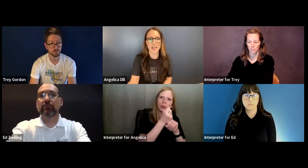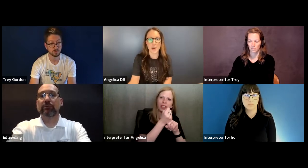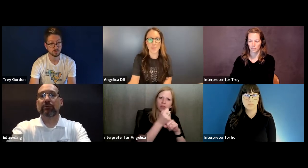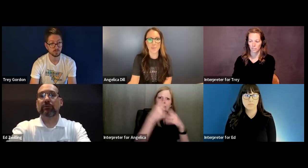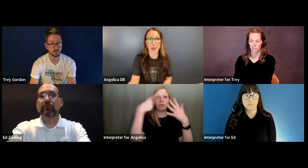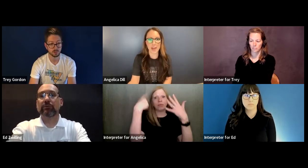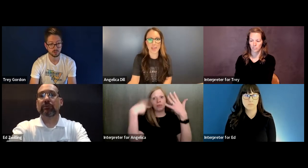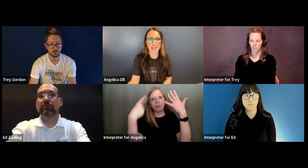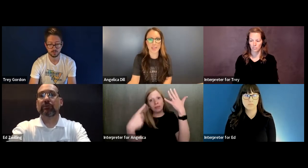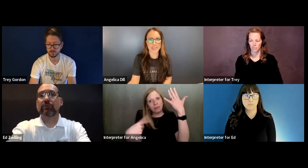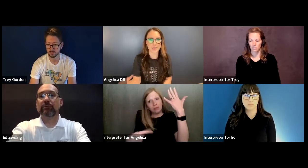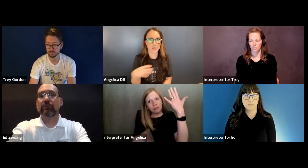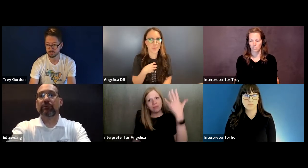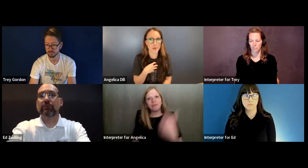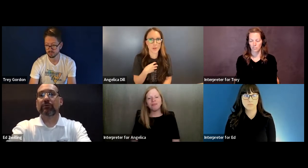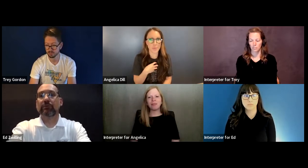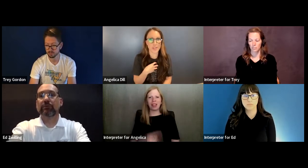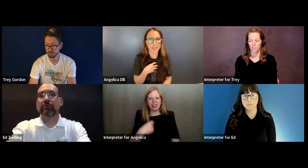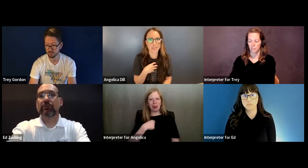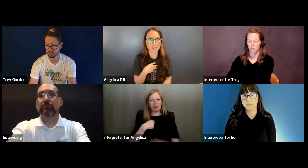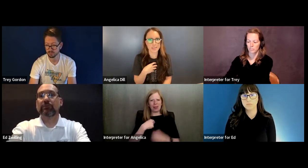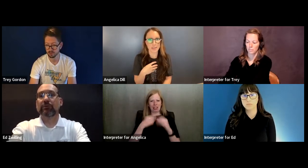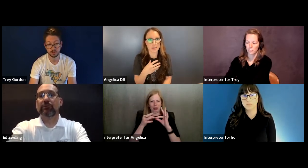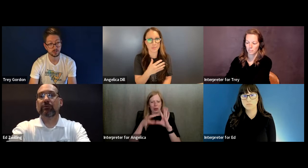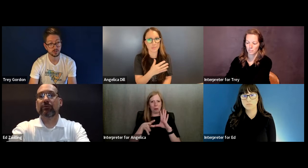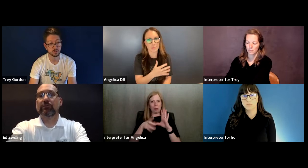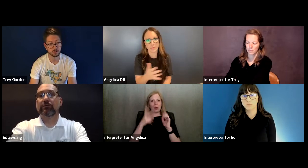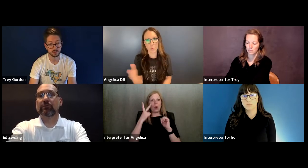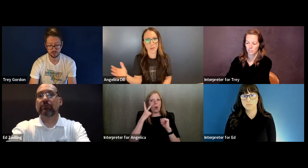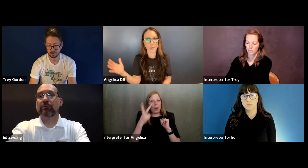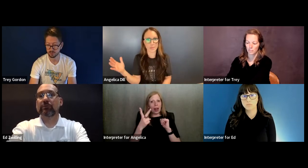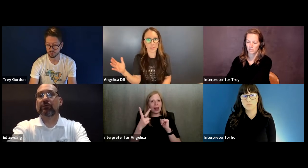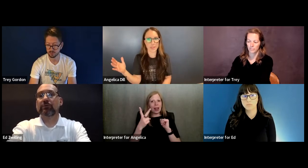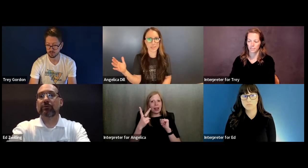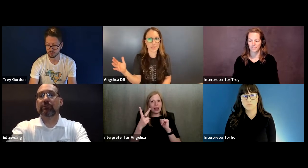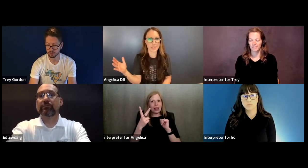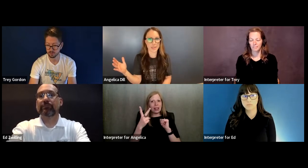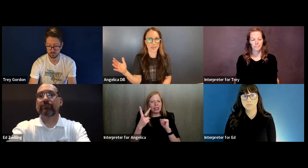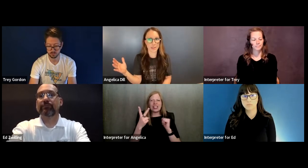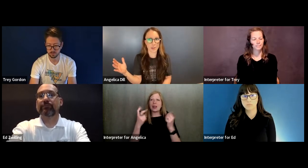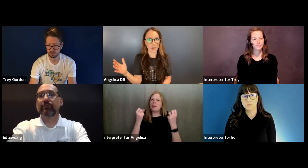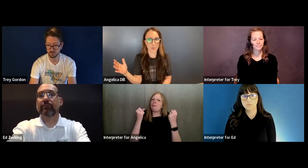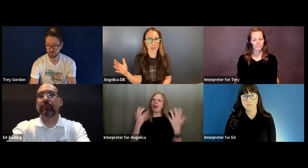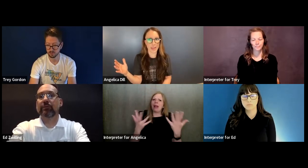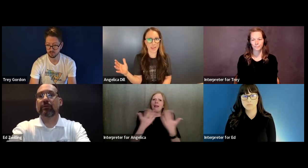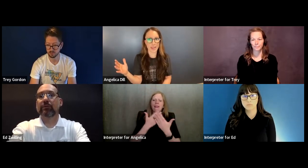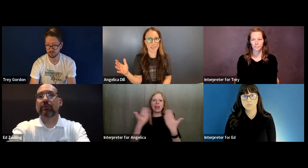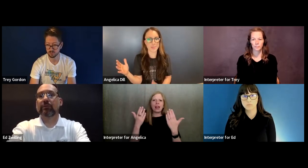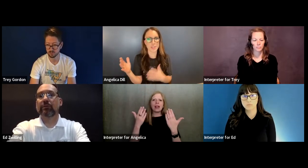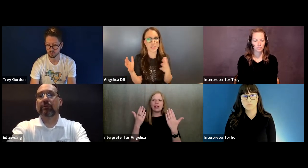um but i as an interpreter witness um quite a bit of things uh along the way and especially